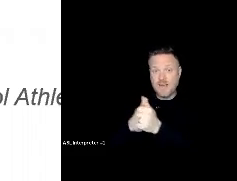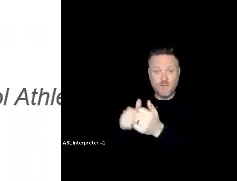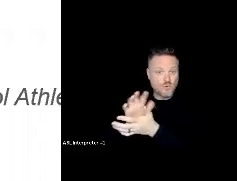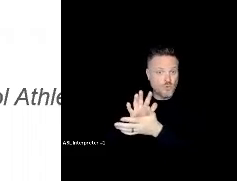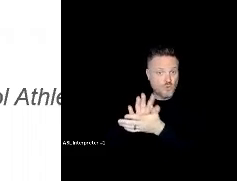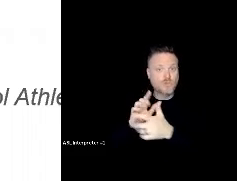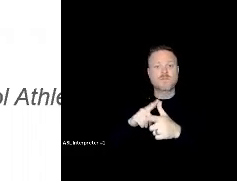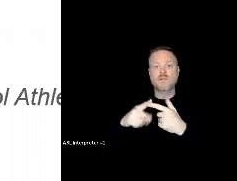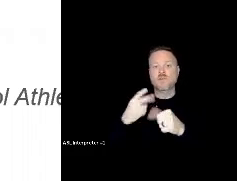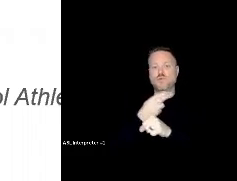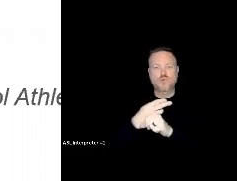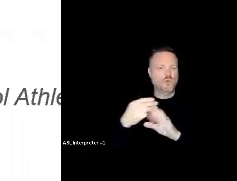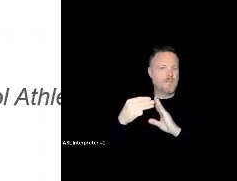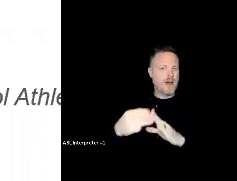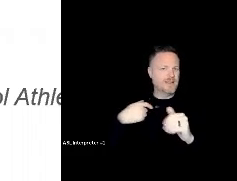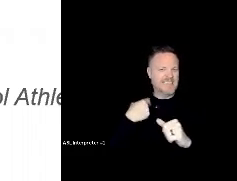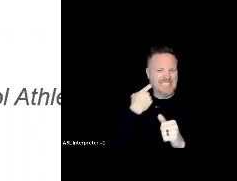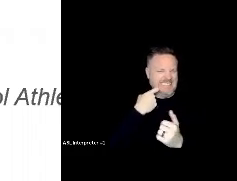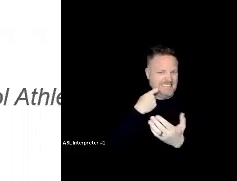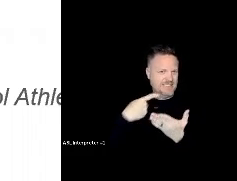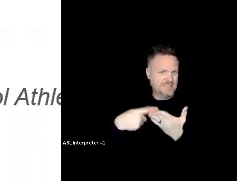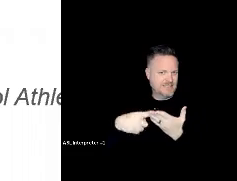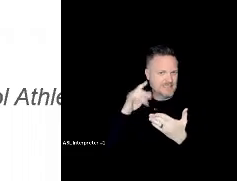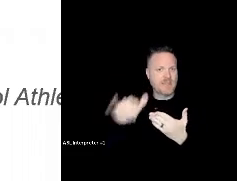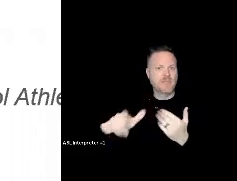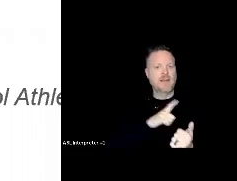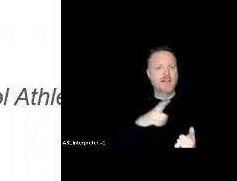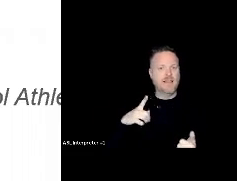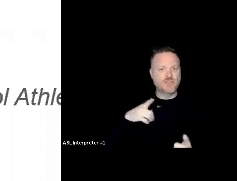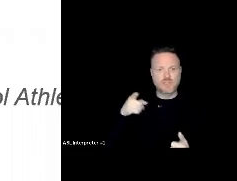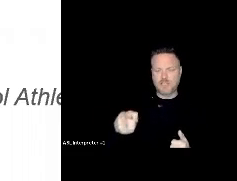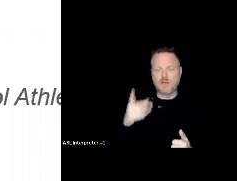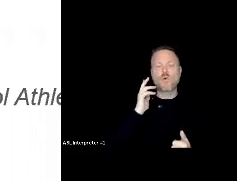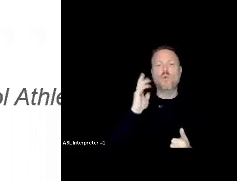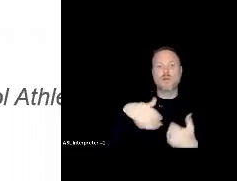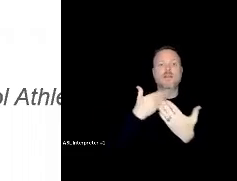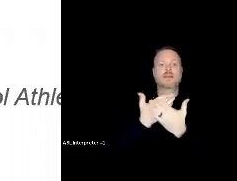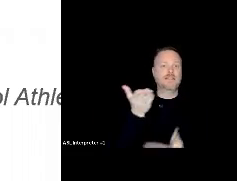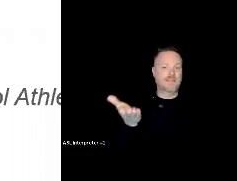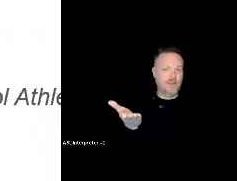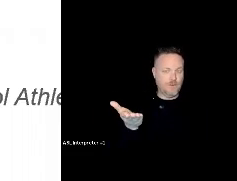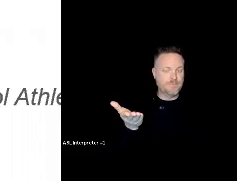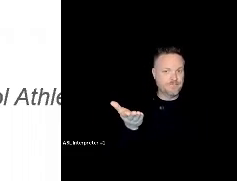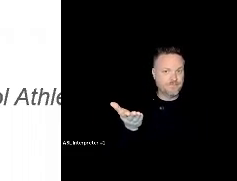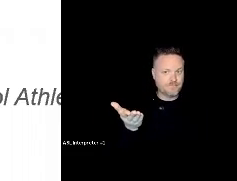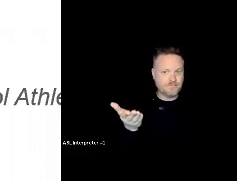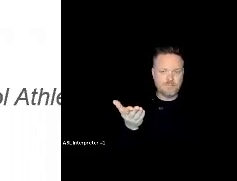models that I have just discussed, it seems that legislation will get us there. Again, keeping our